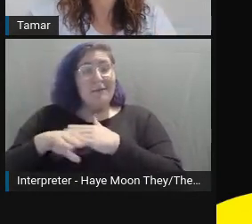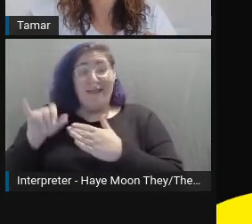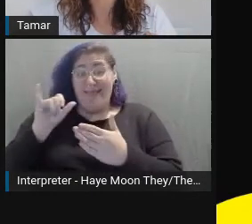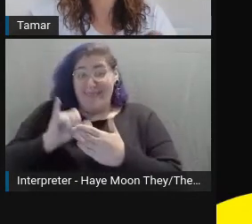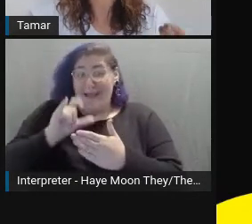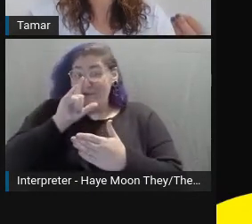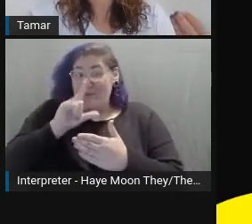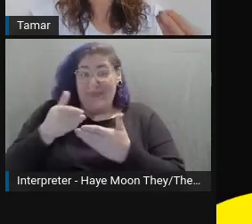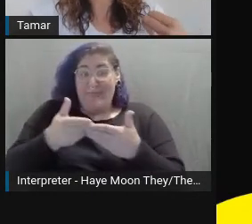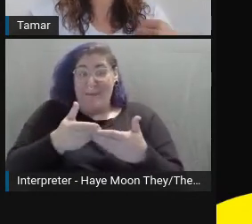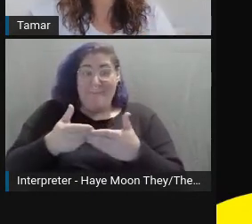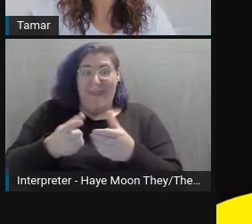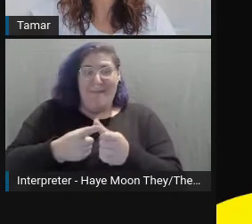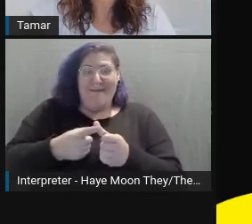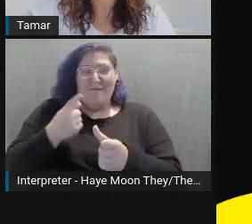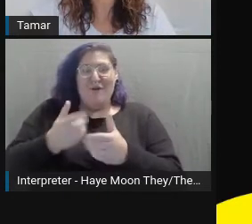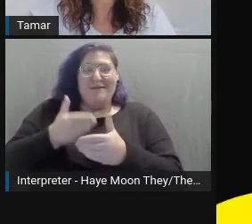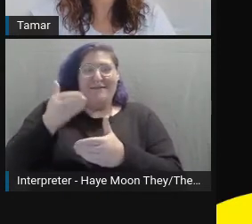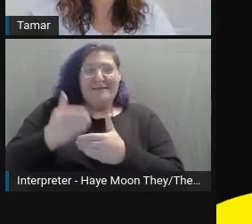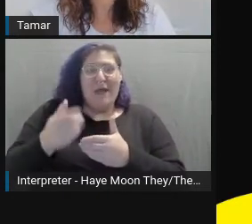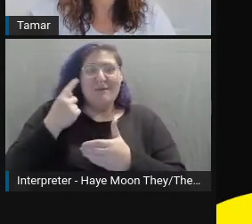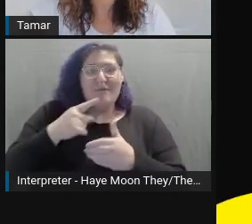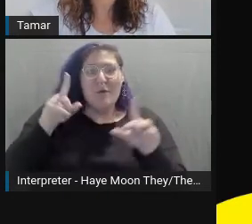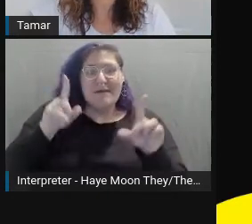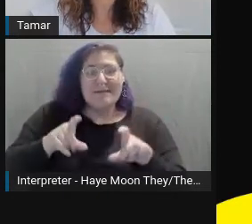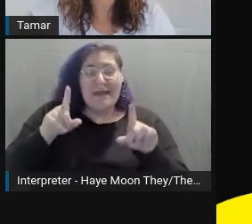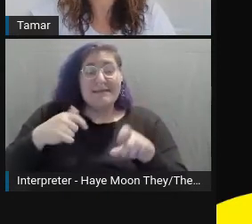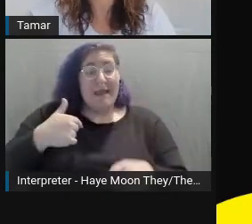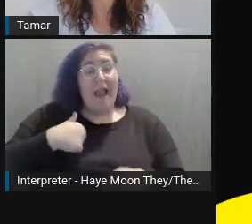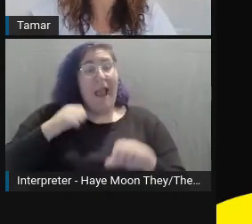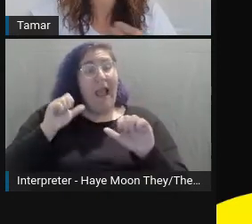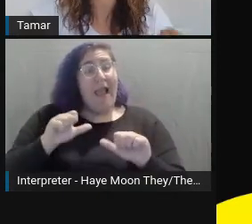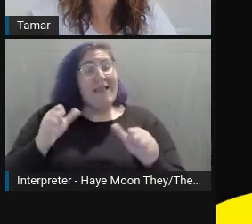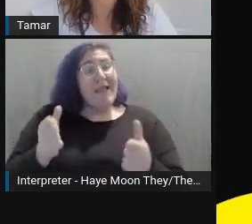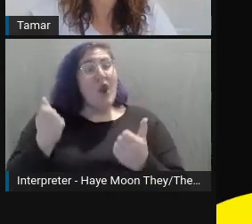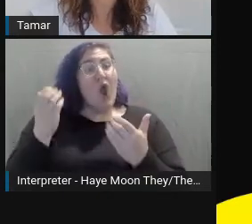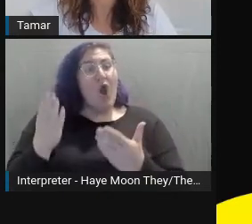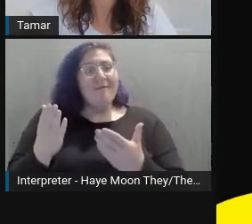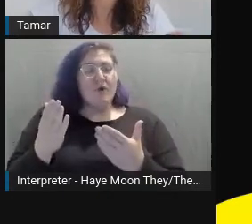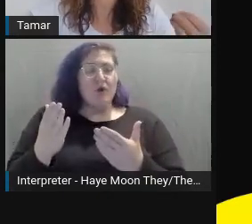Because I can offer an organization a tool and tell them,